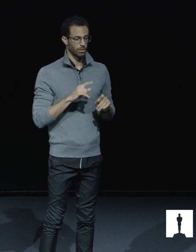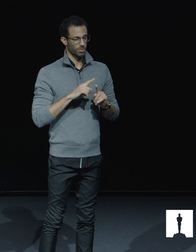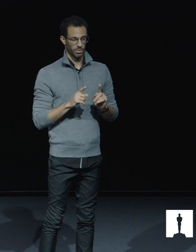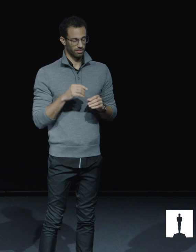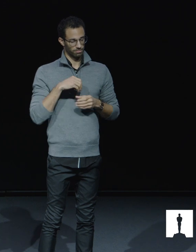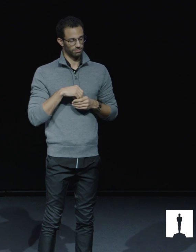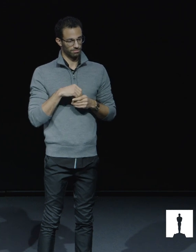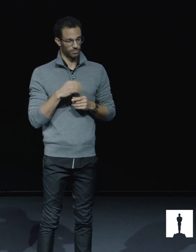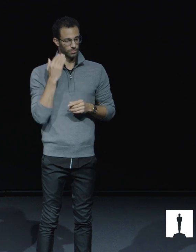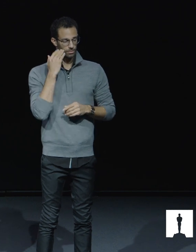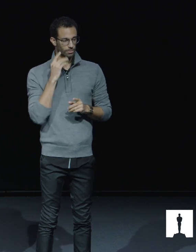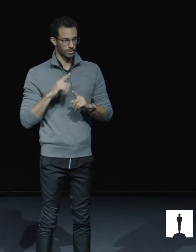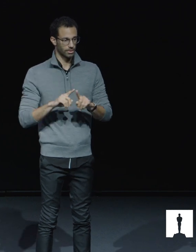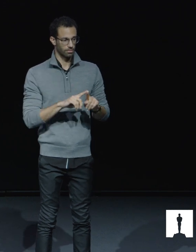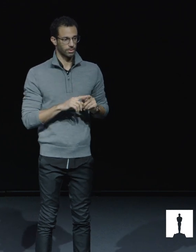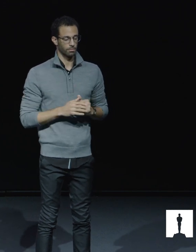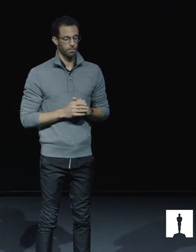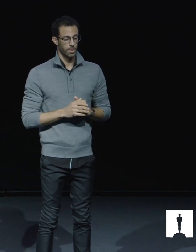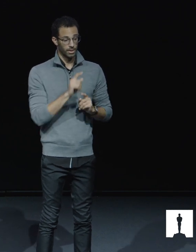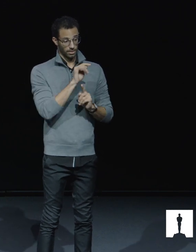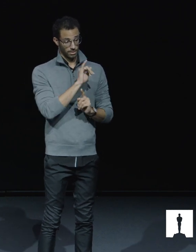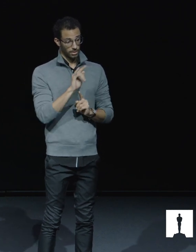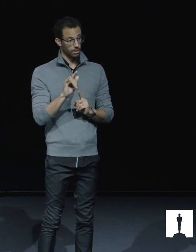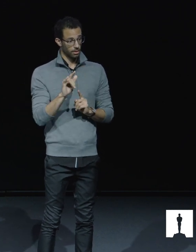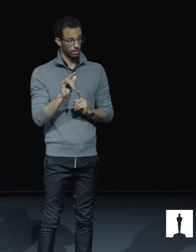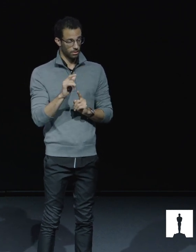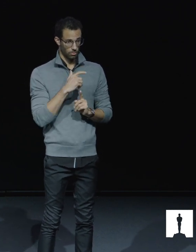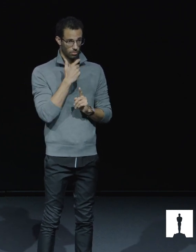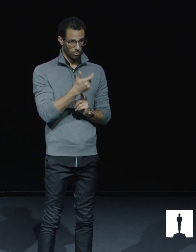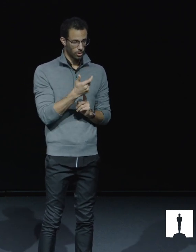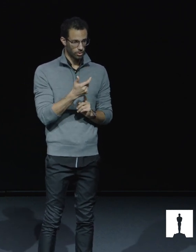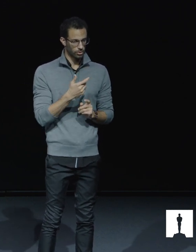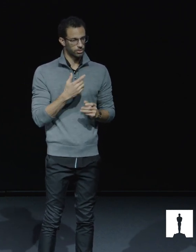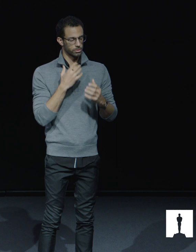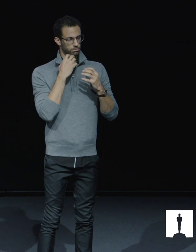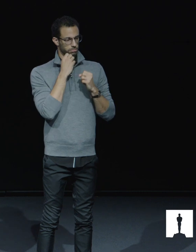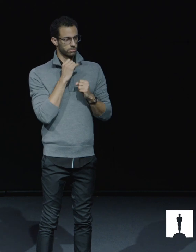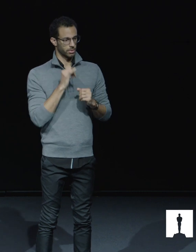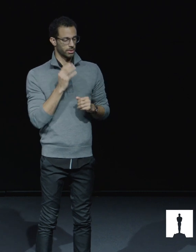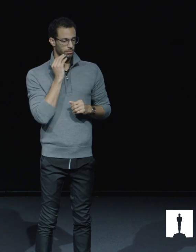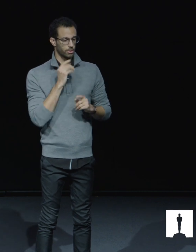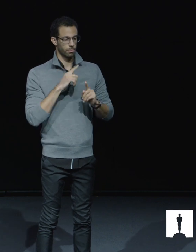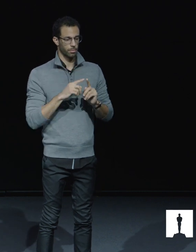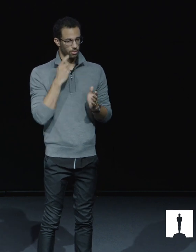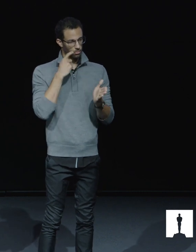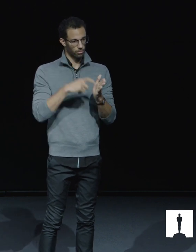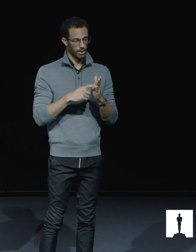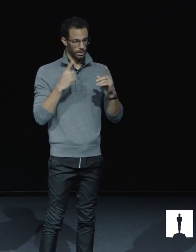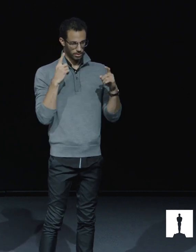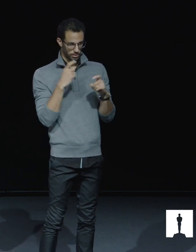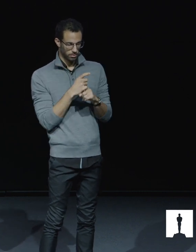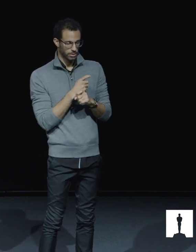TILL is so very, very precious, but recognizing your complicity––that's the real work.